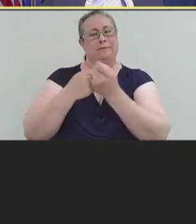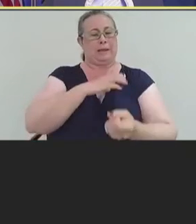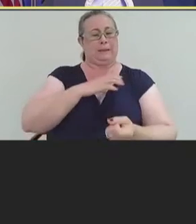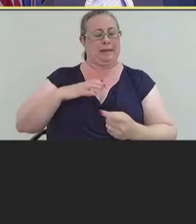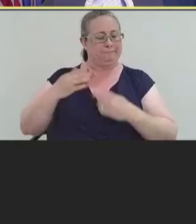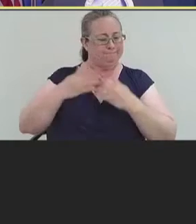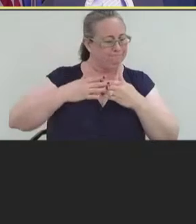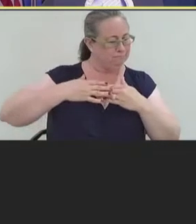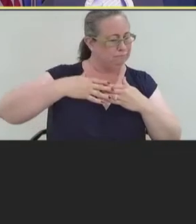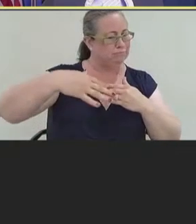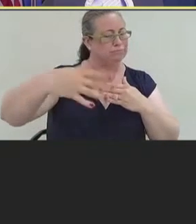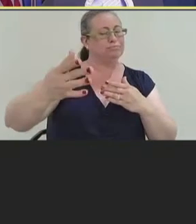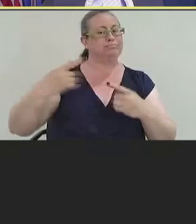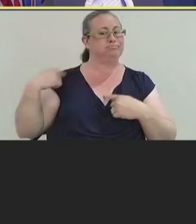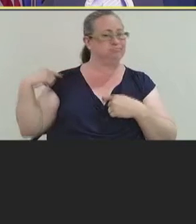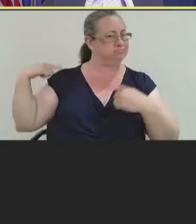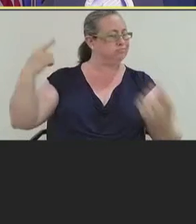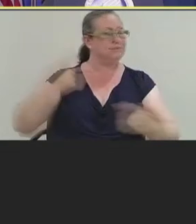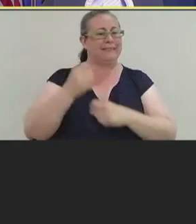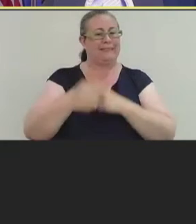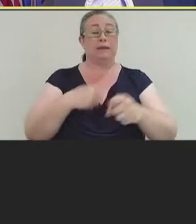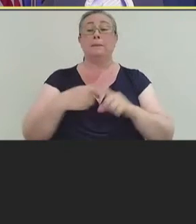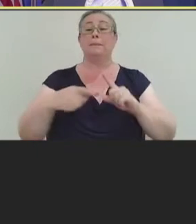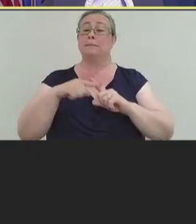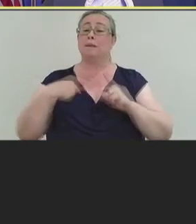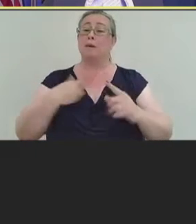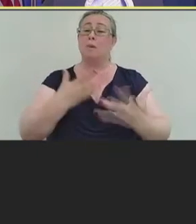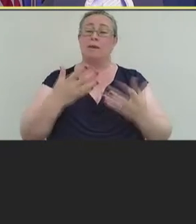thank the NVAC members and the subcommittee members for their dedication to further the